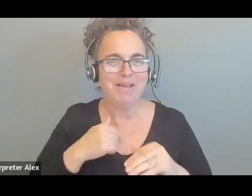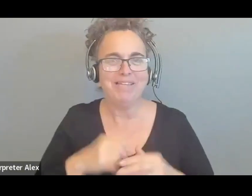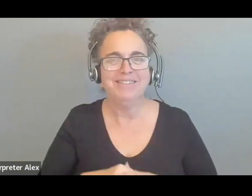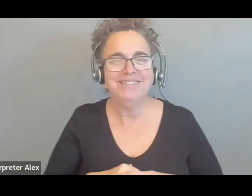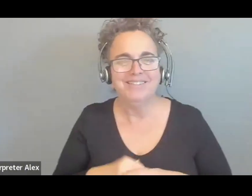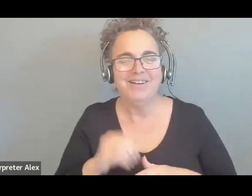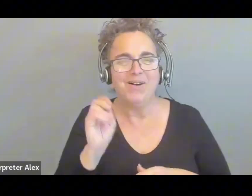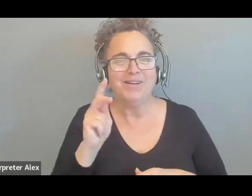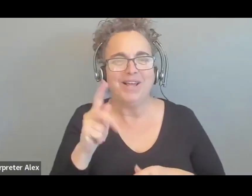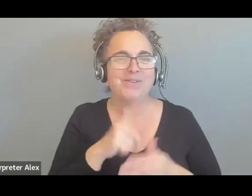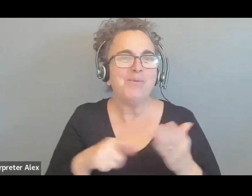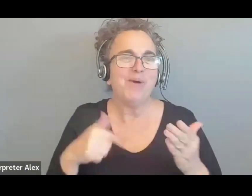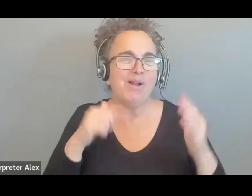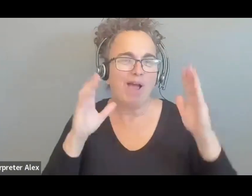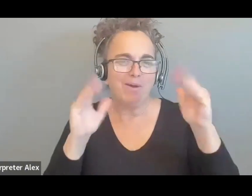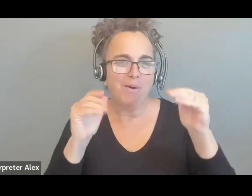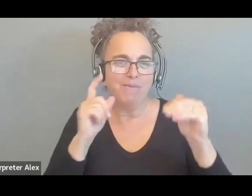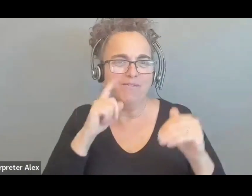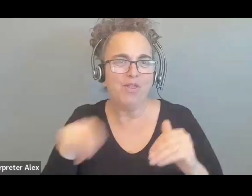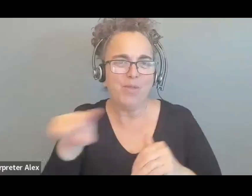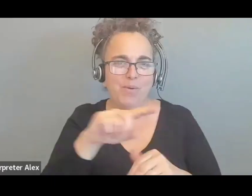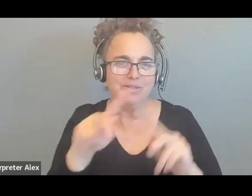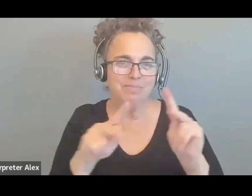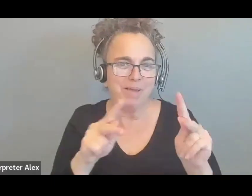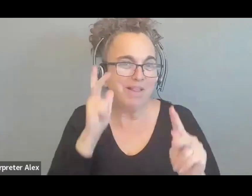So what do I hope for these folks that are listening? Is that the question?